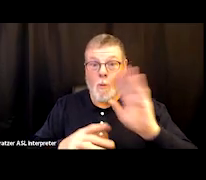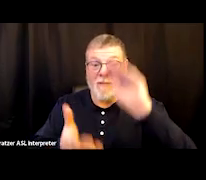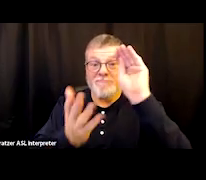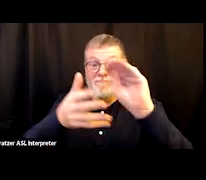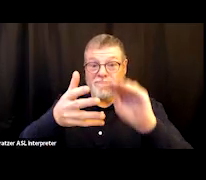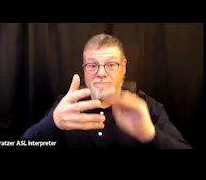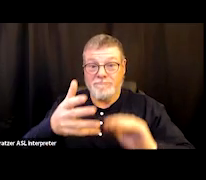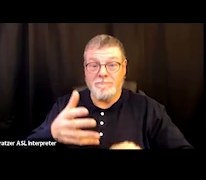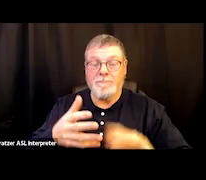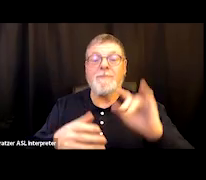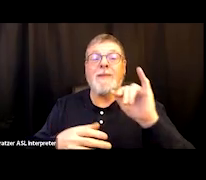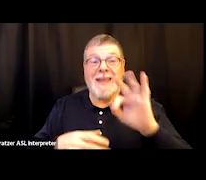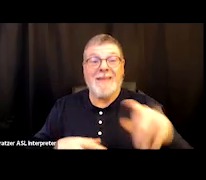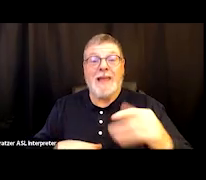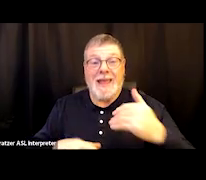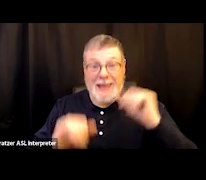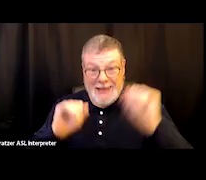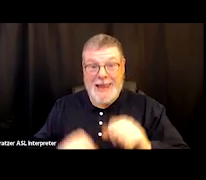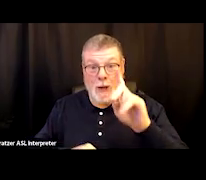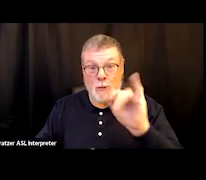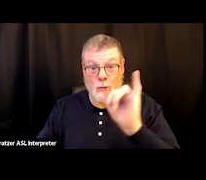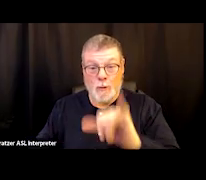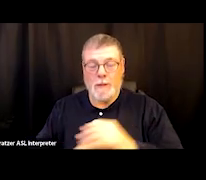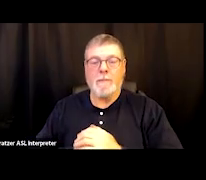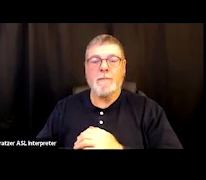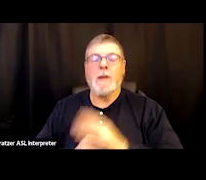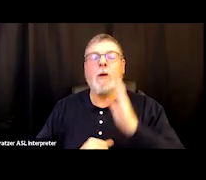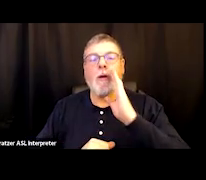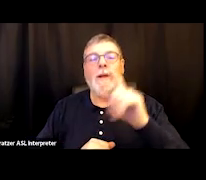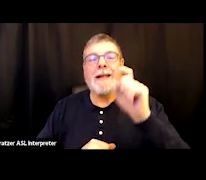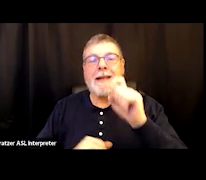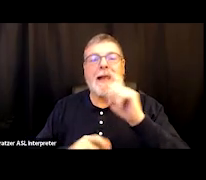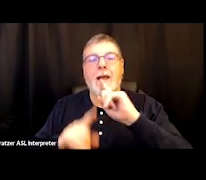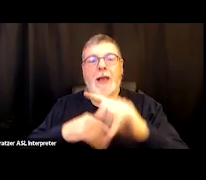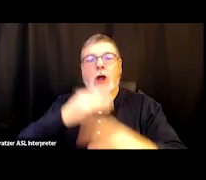if they are found eligible to do this form. We'll have to answer some additional questions